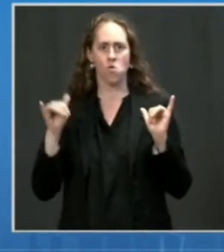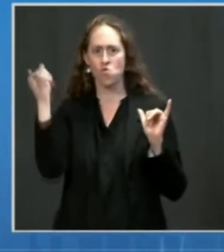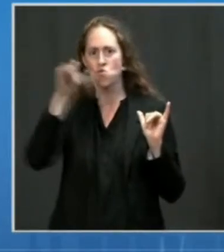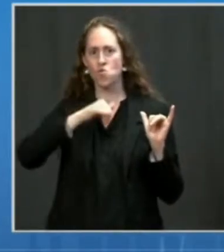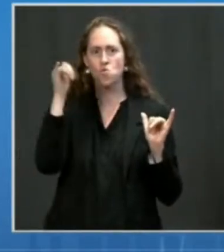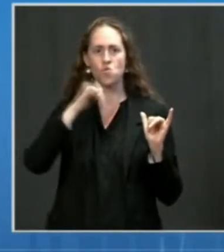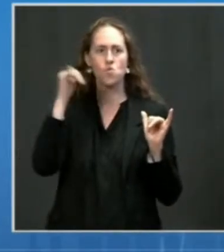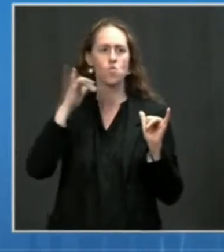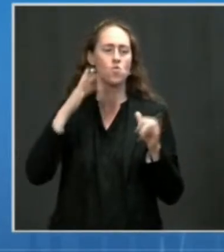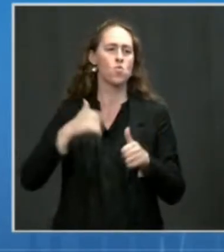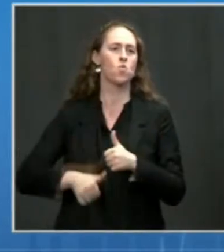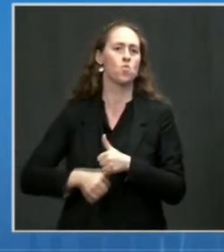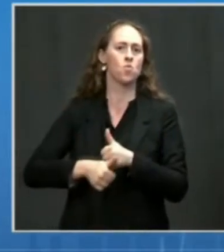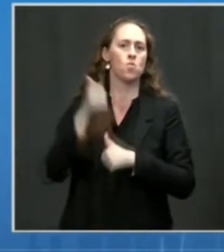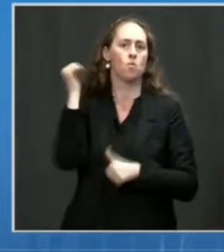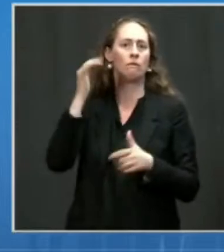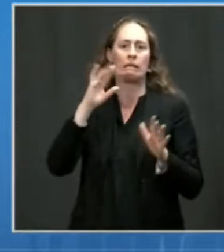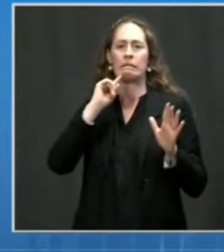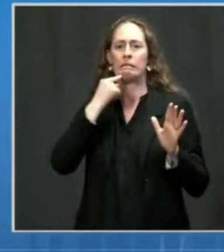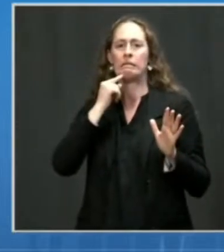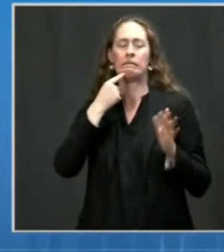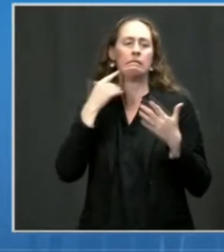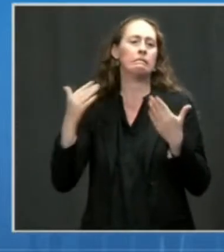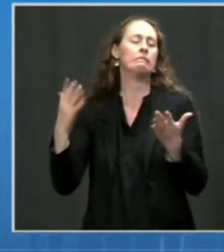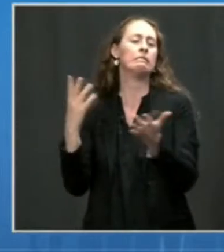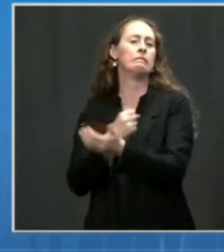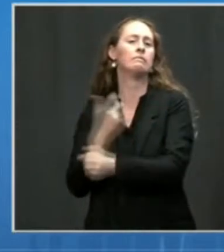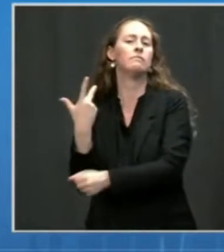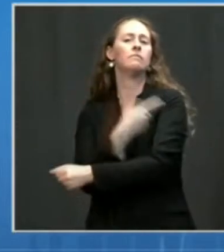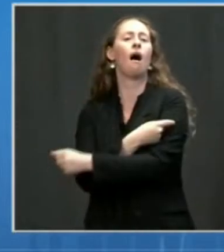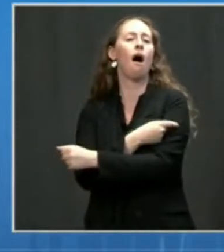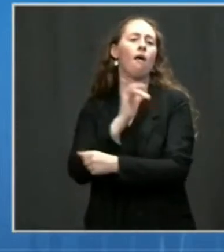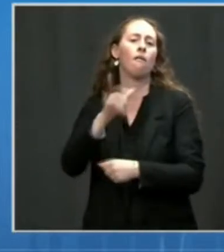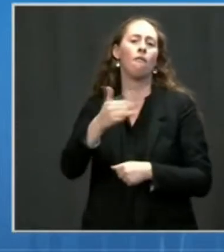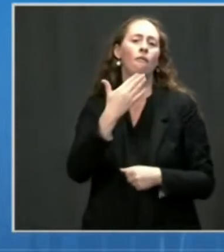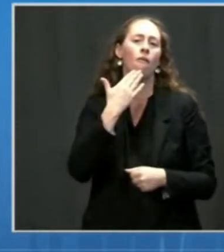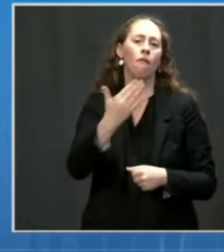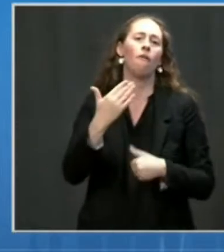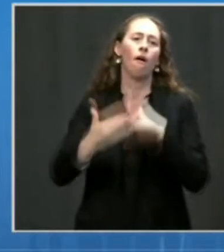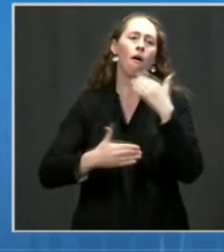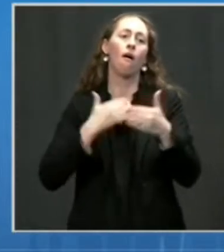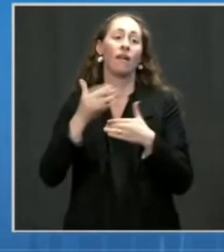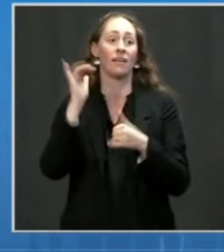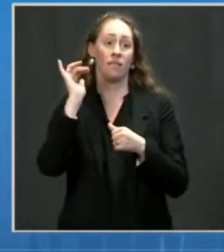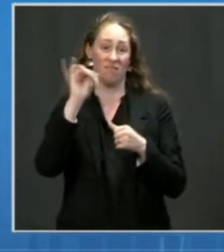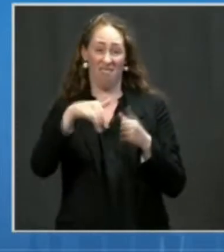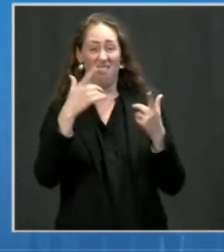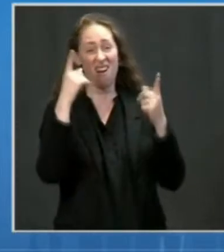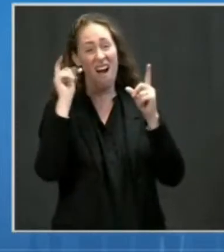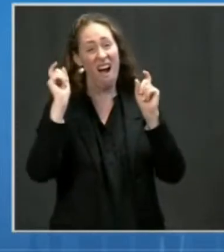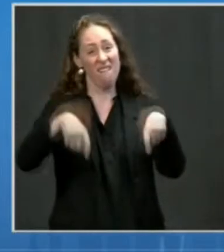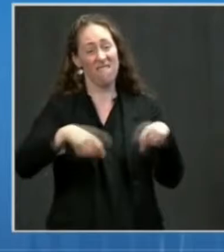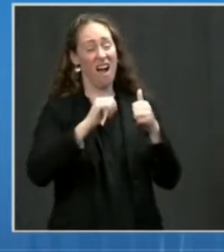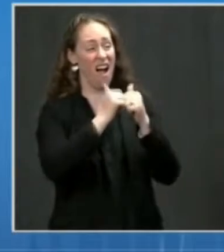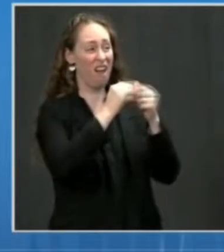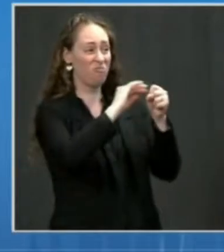AMERICANS ARE SEEING THE RISK